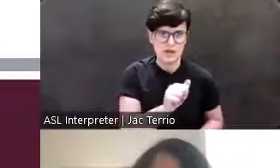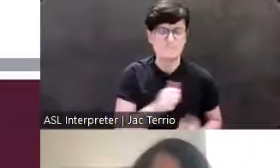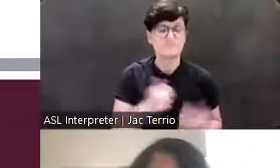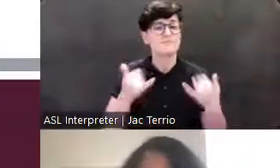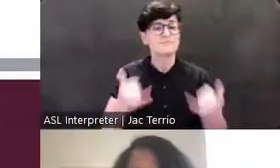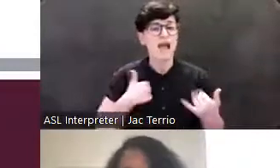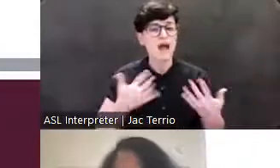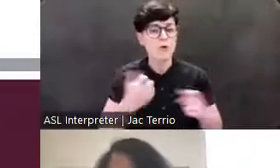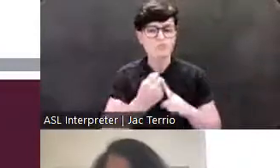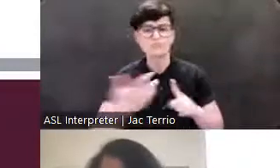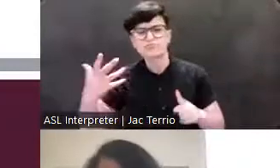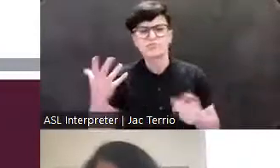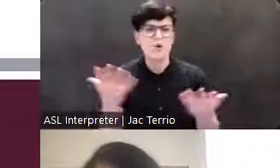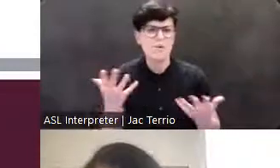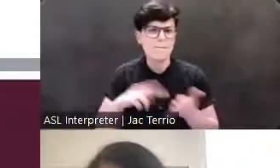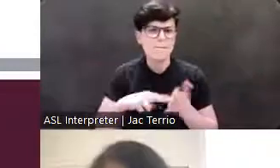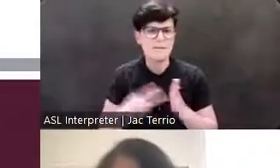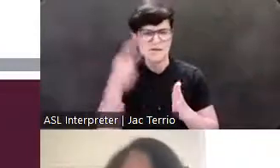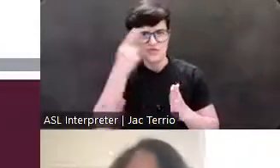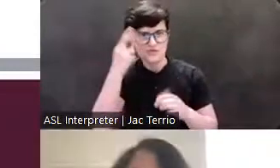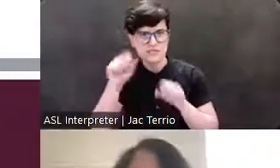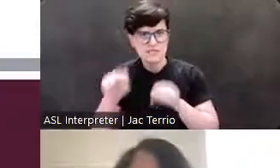housing act and what is a reasonable modification.